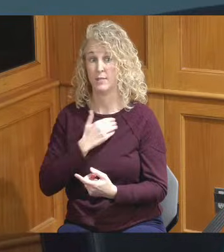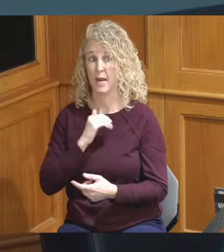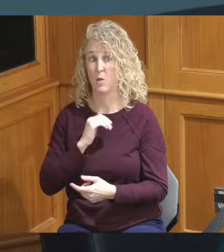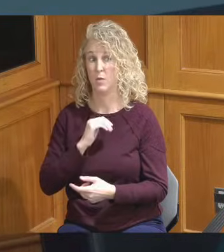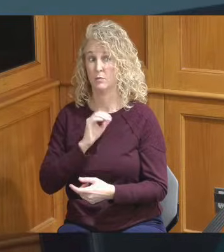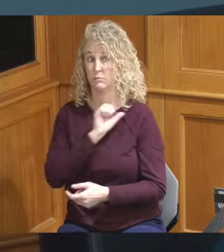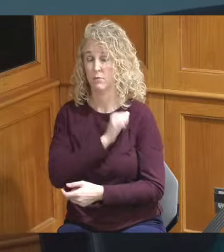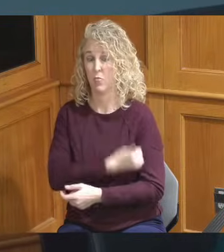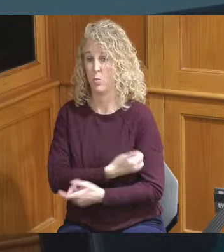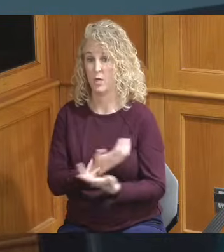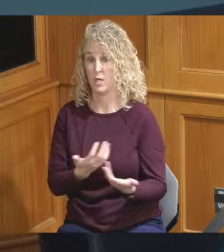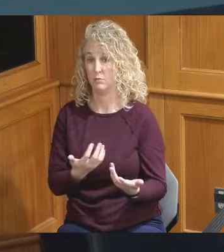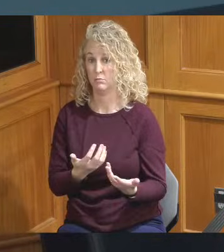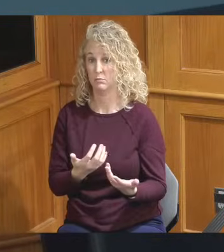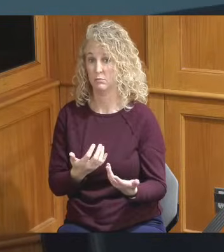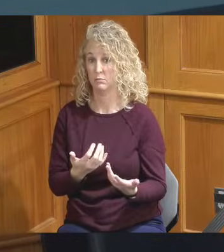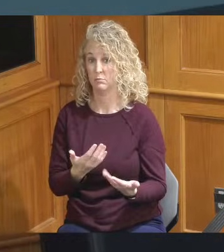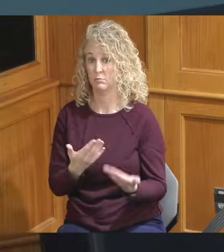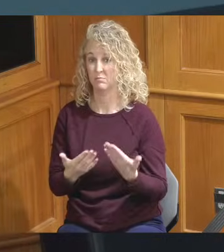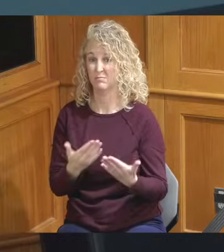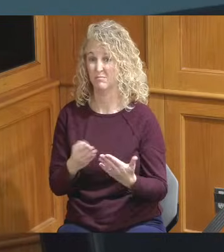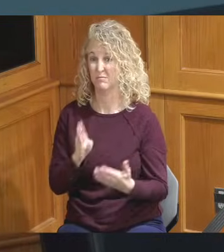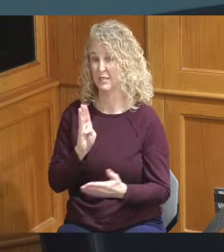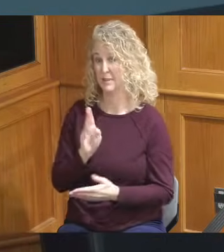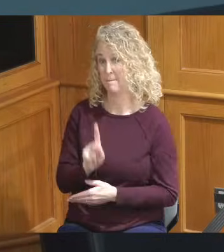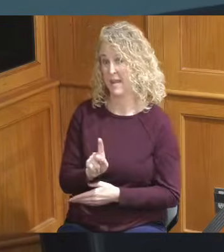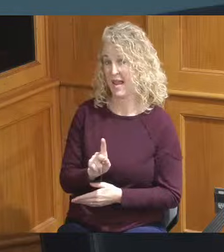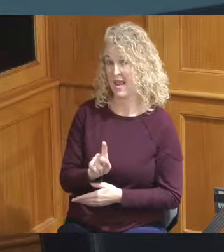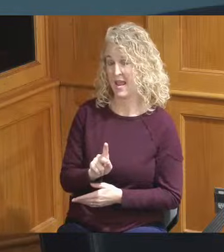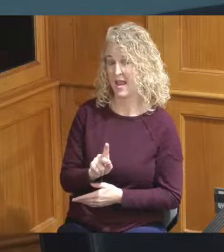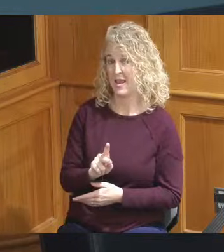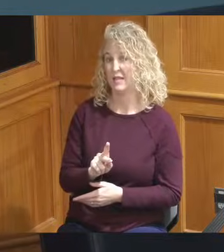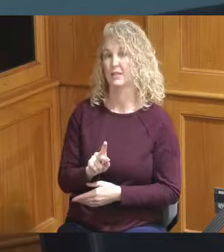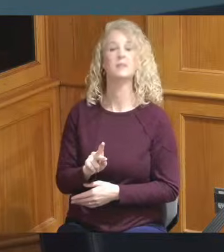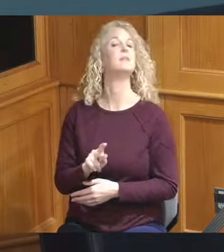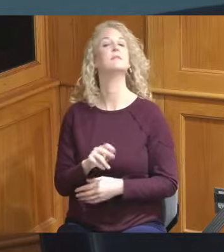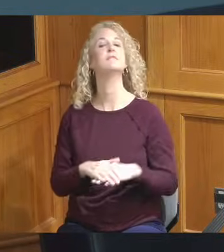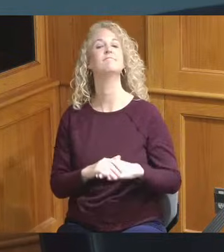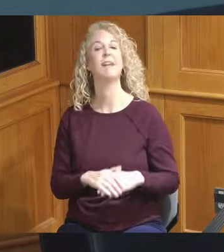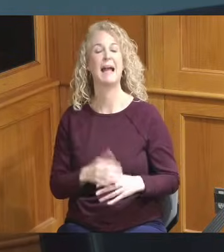uh, that'll be another maybe come back another not to put Joe Paul on the spot. I'm just saying Mr.